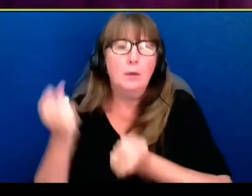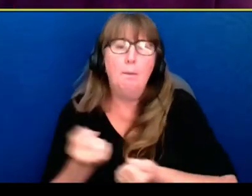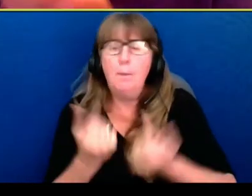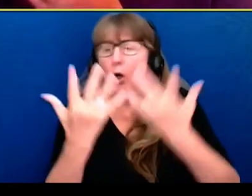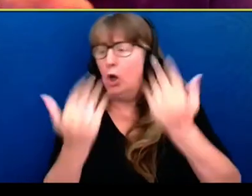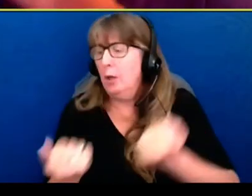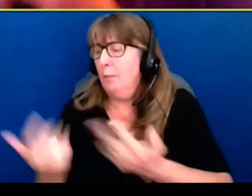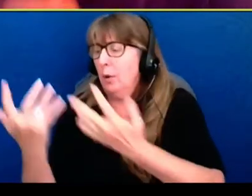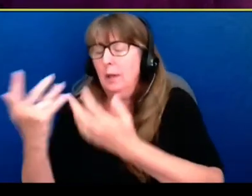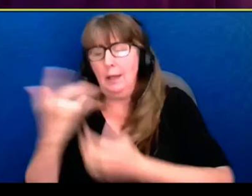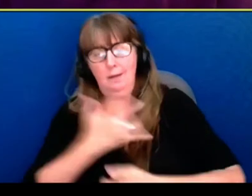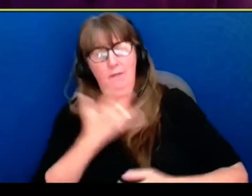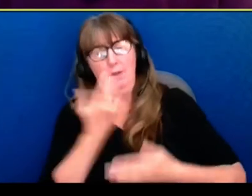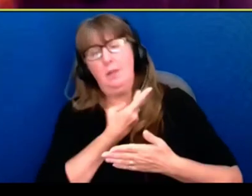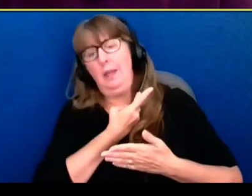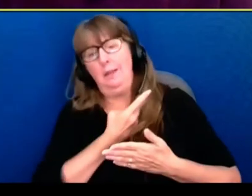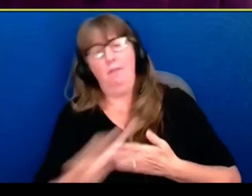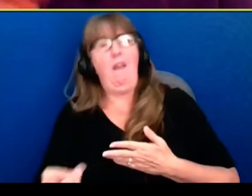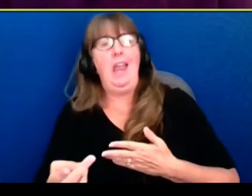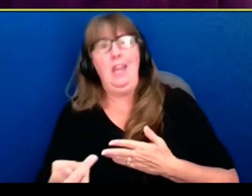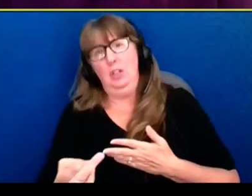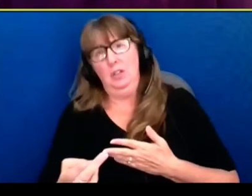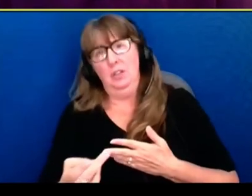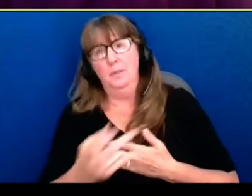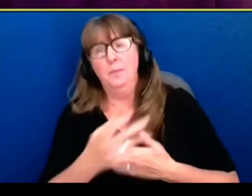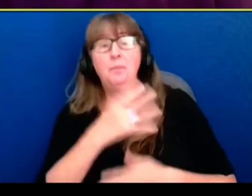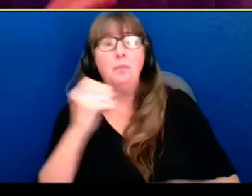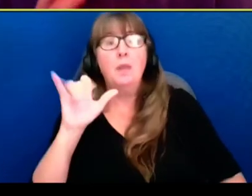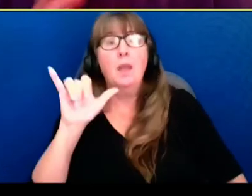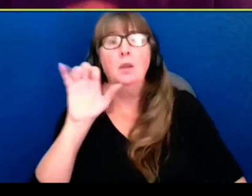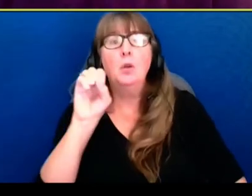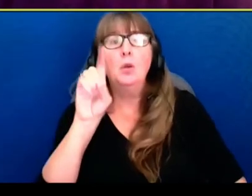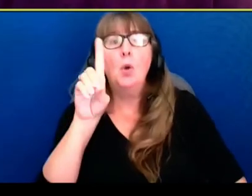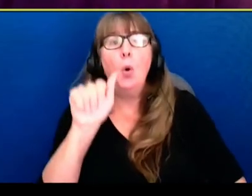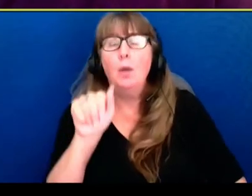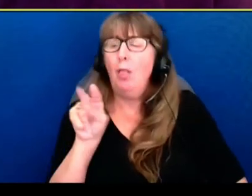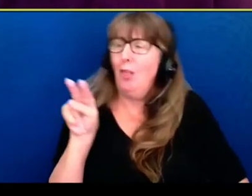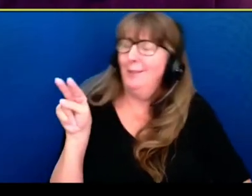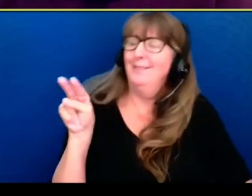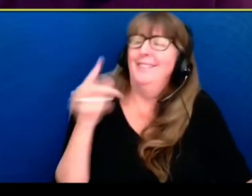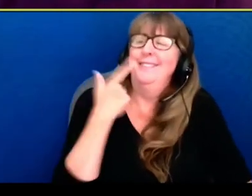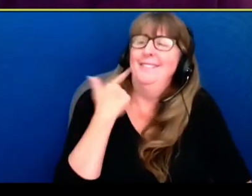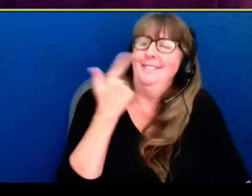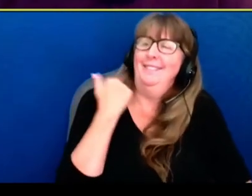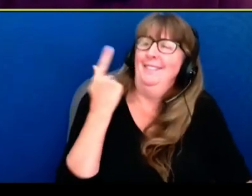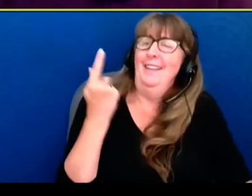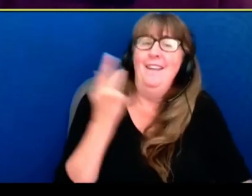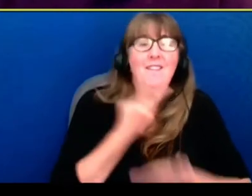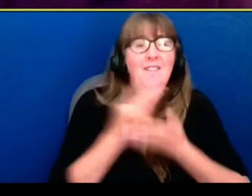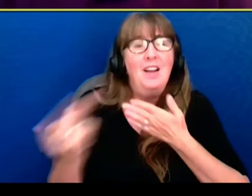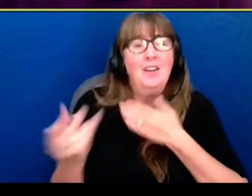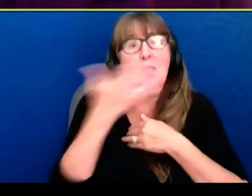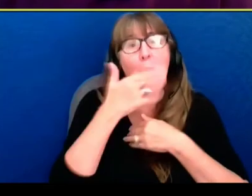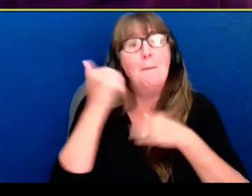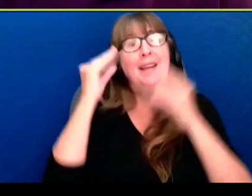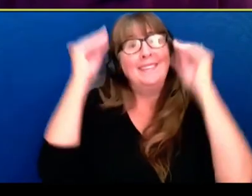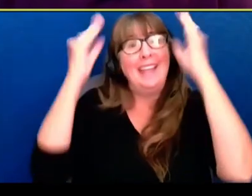failure. And Yoda looks at him and starts laughing. And goes, "Failure, the best teacher, it is."